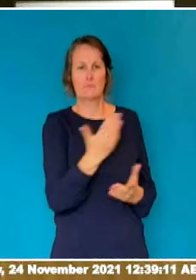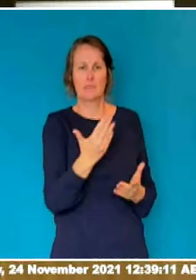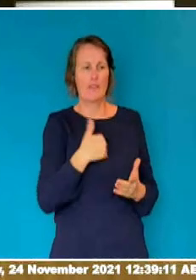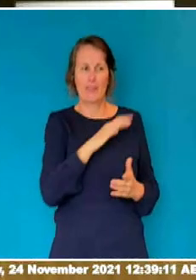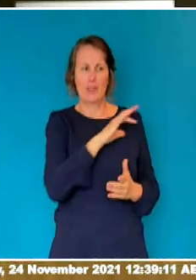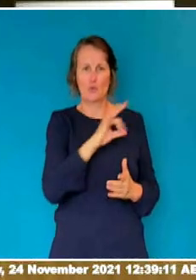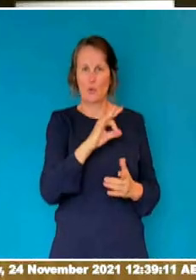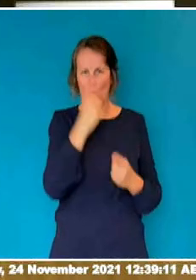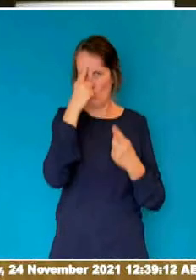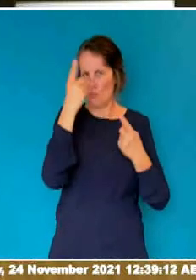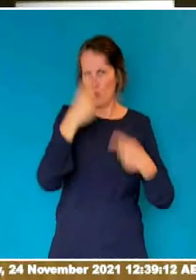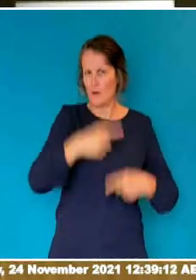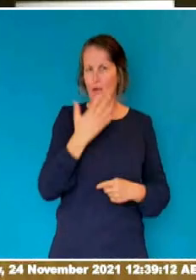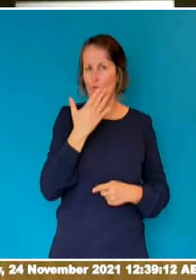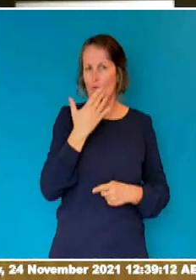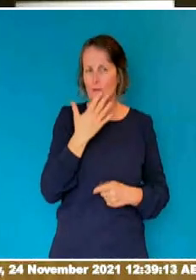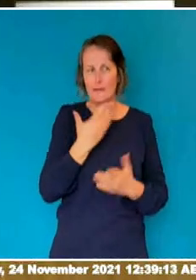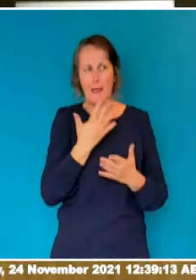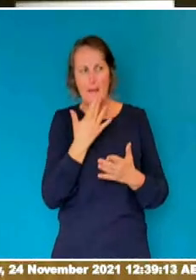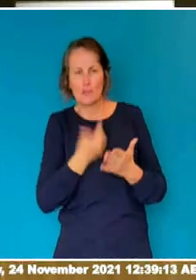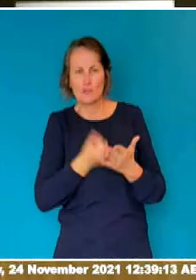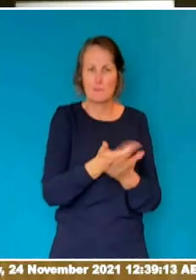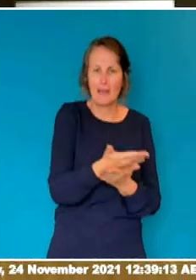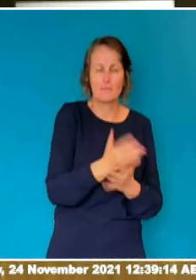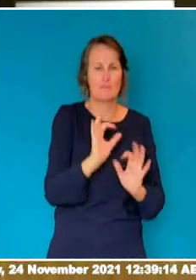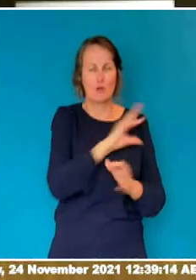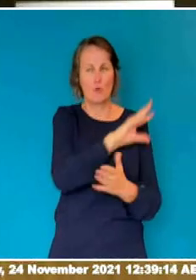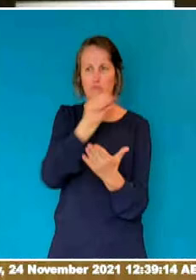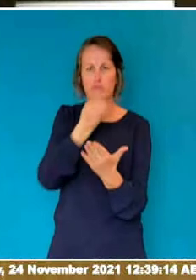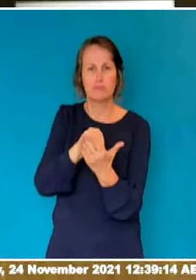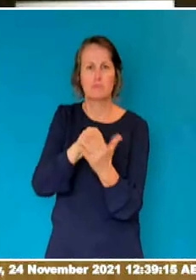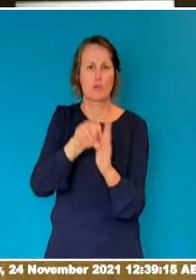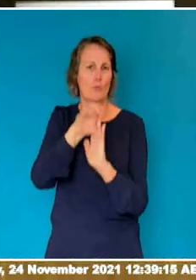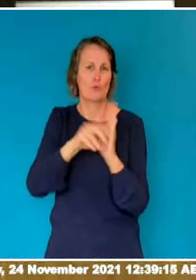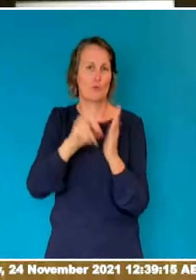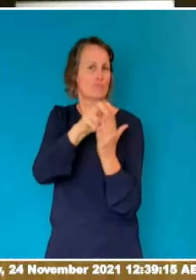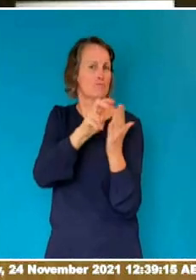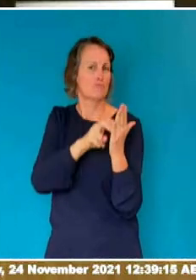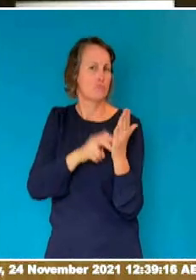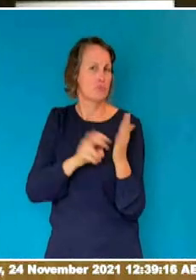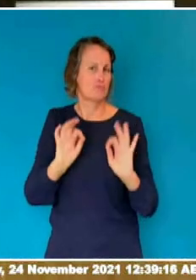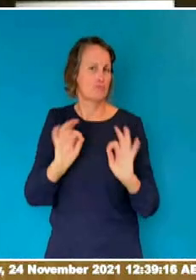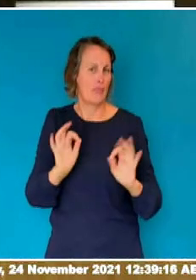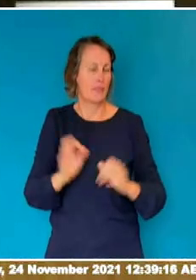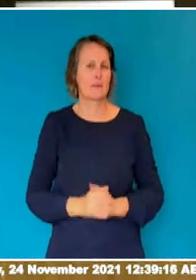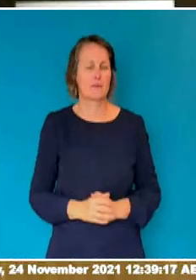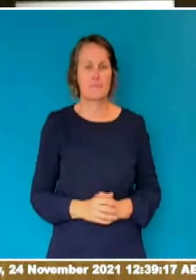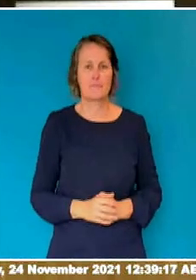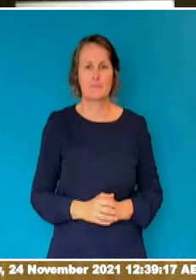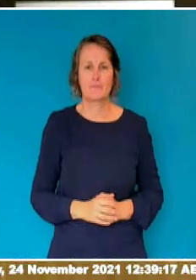and captured into our corporate systems, unlike the things that are generated because